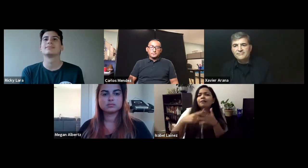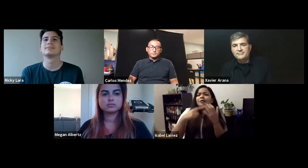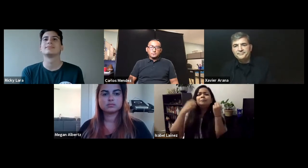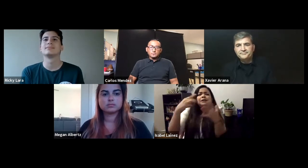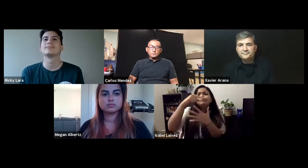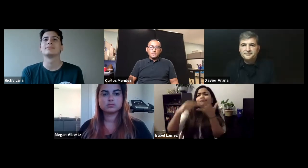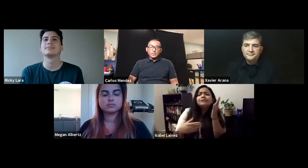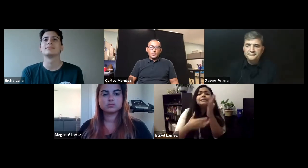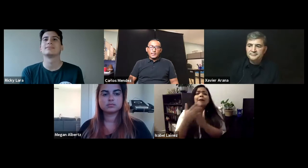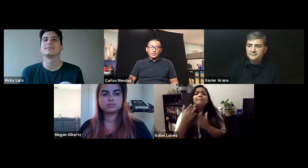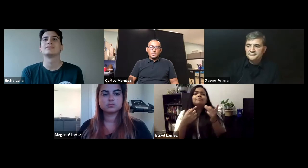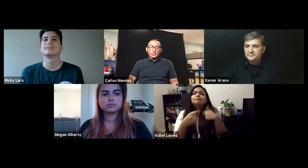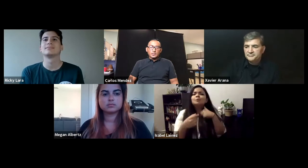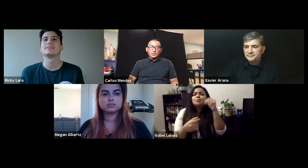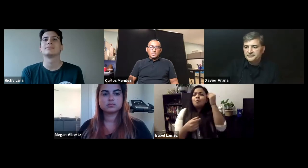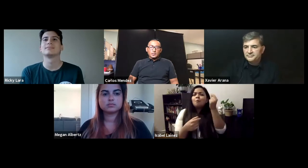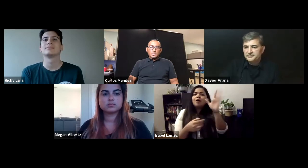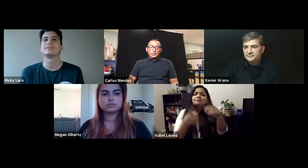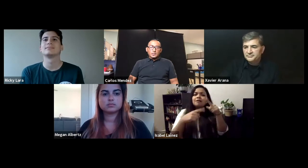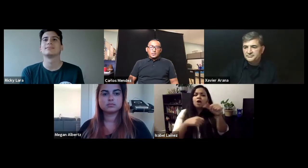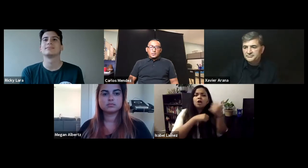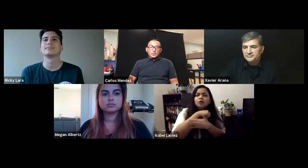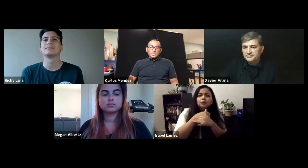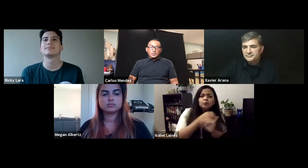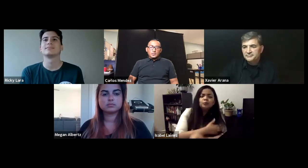um, just the culture and the food and the traditions.